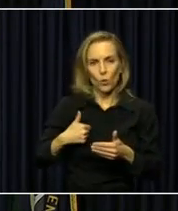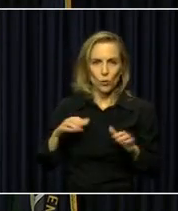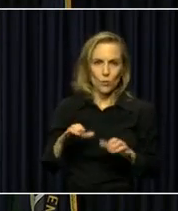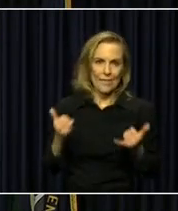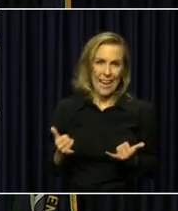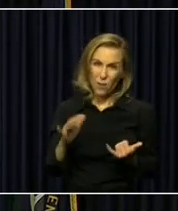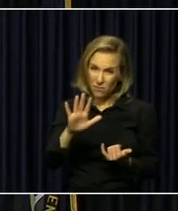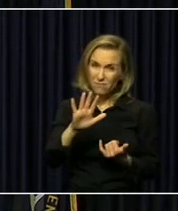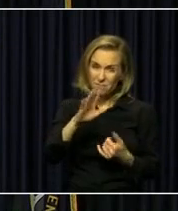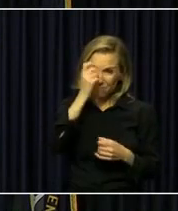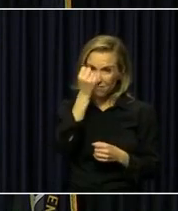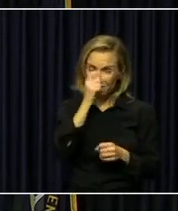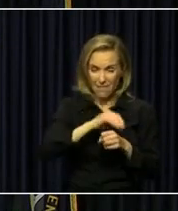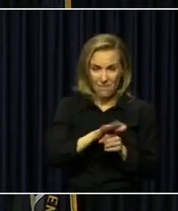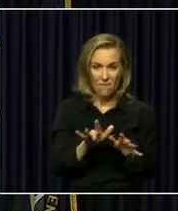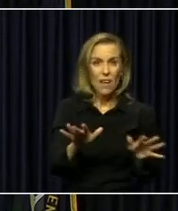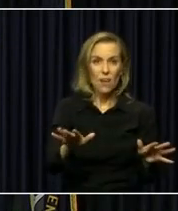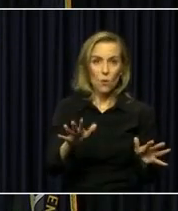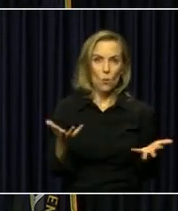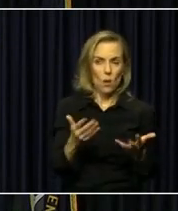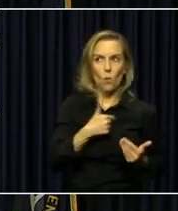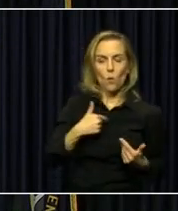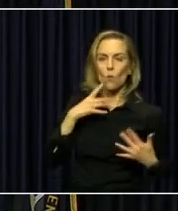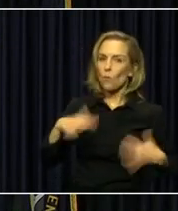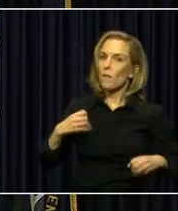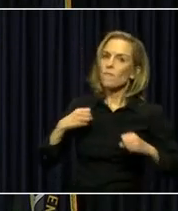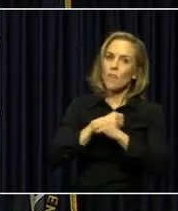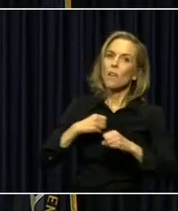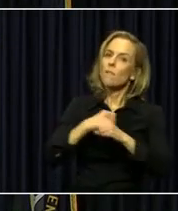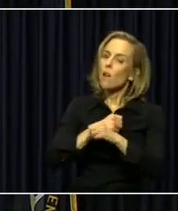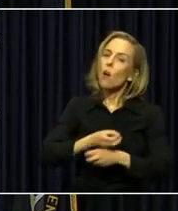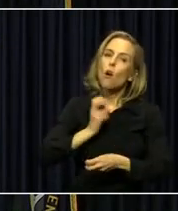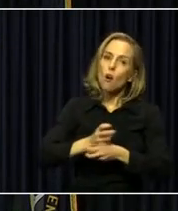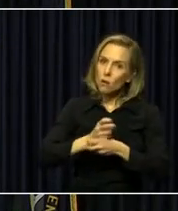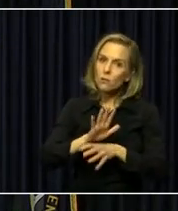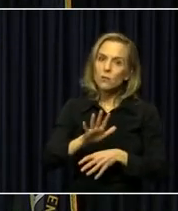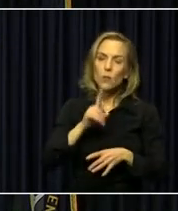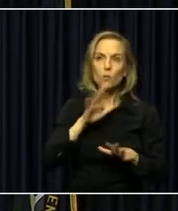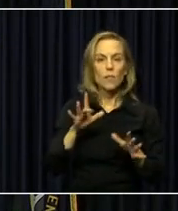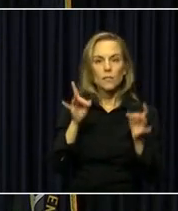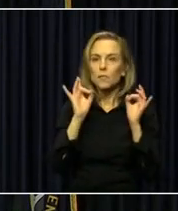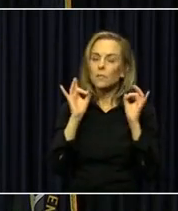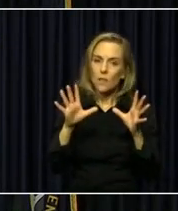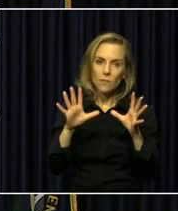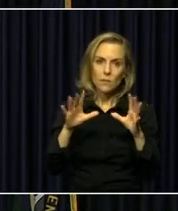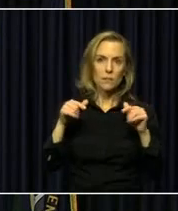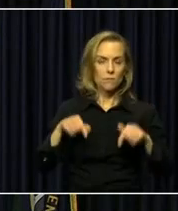THIS IS SOMETHING THAT NONE OF